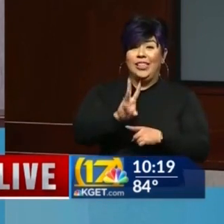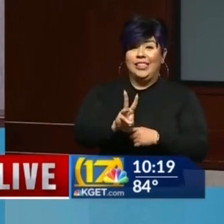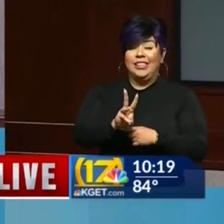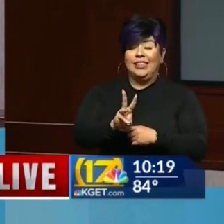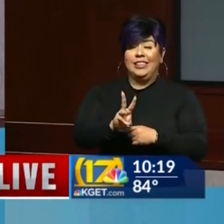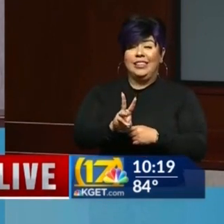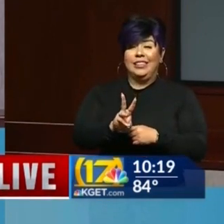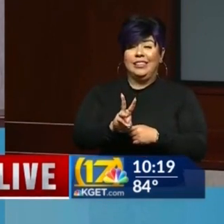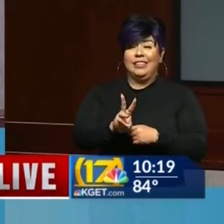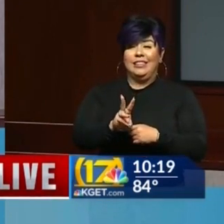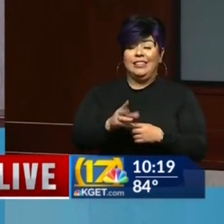ON THE LINE.